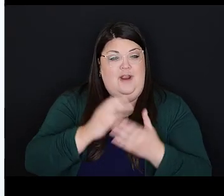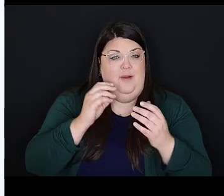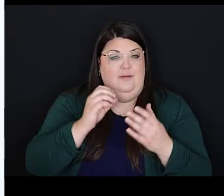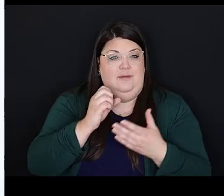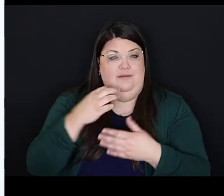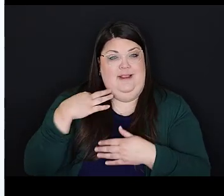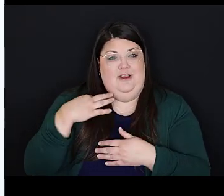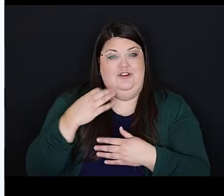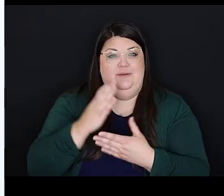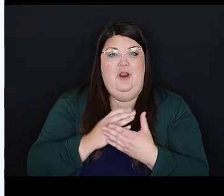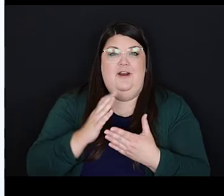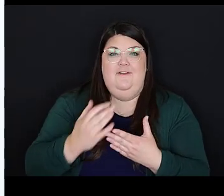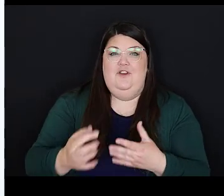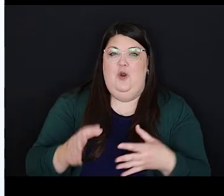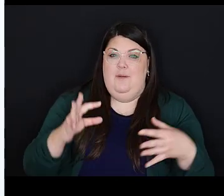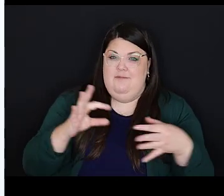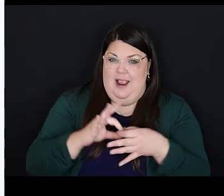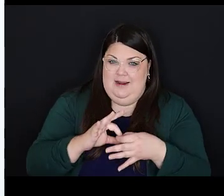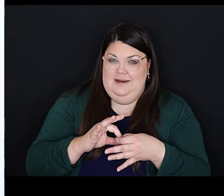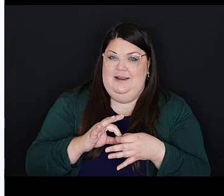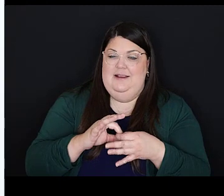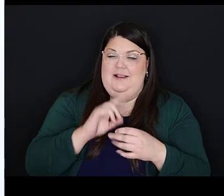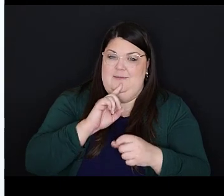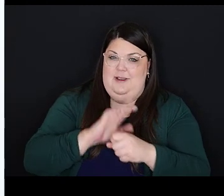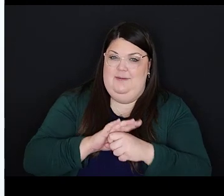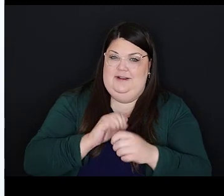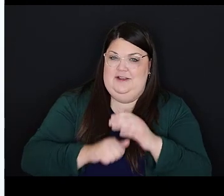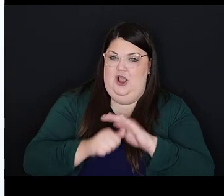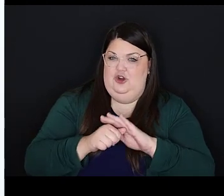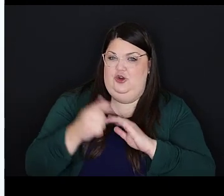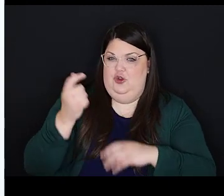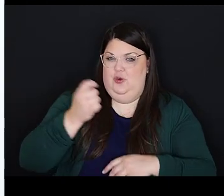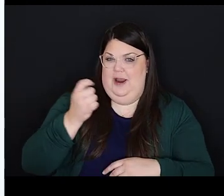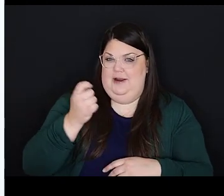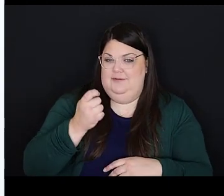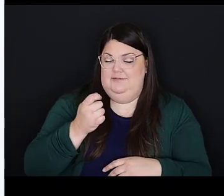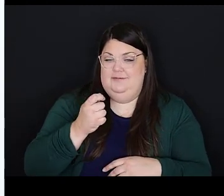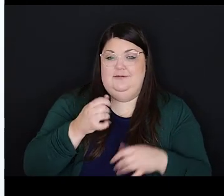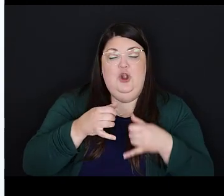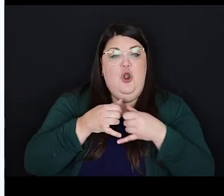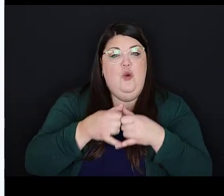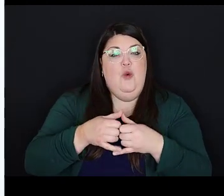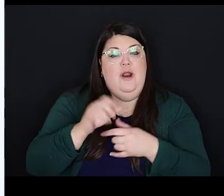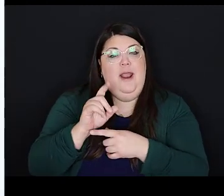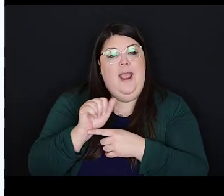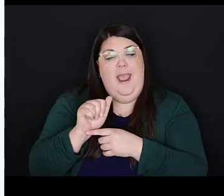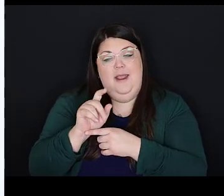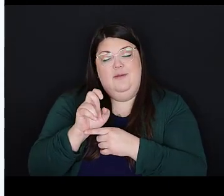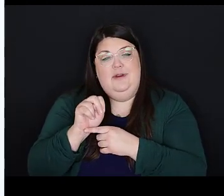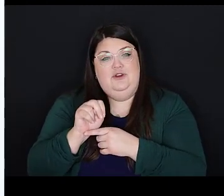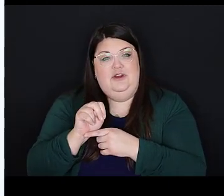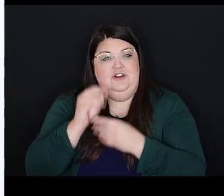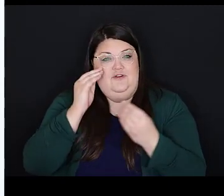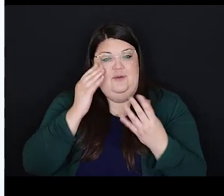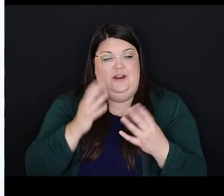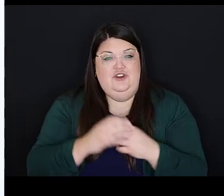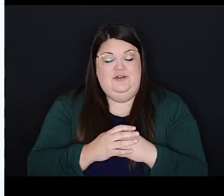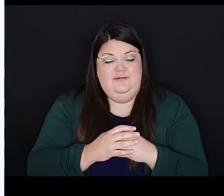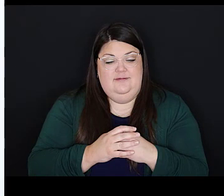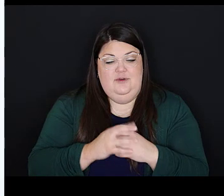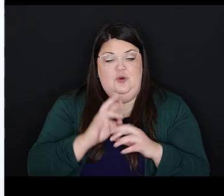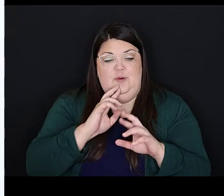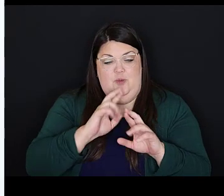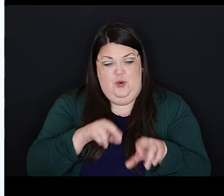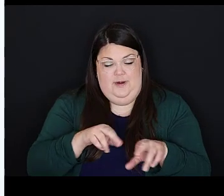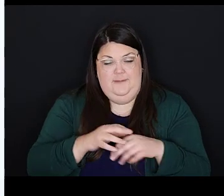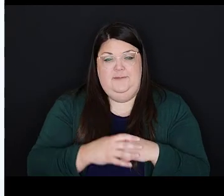of your binding commitments under the grant. Award Administration Information, Reporting.